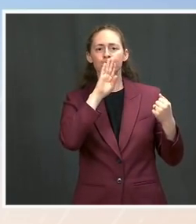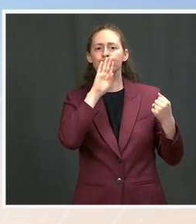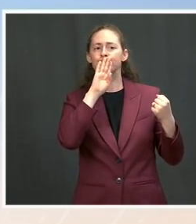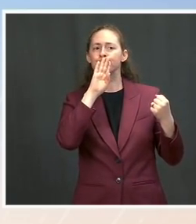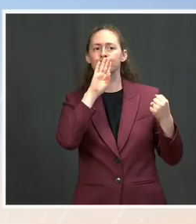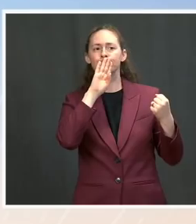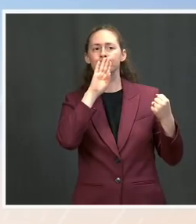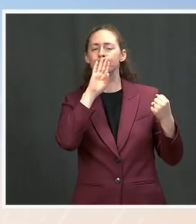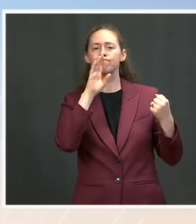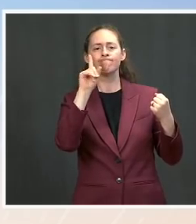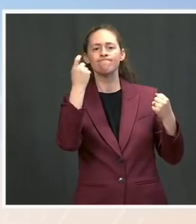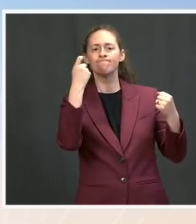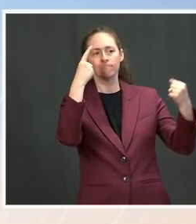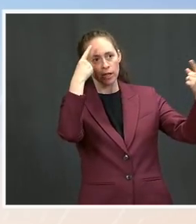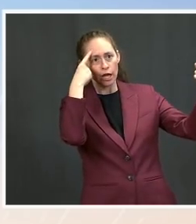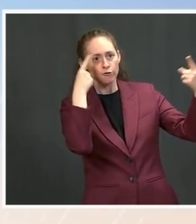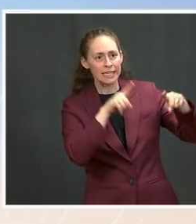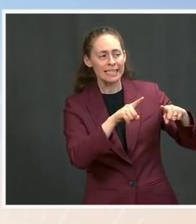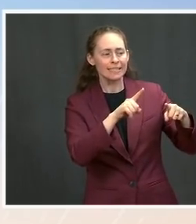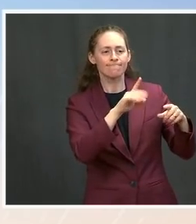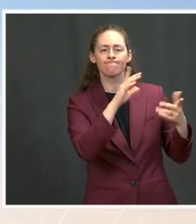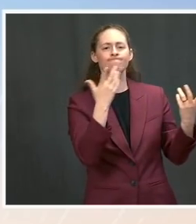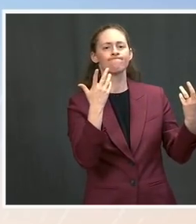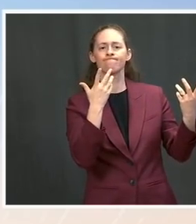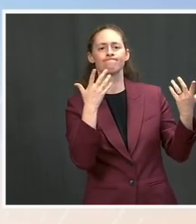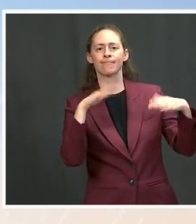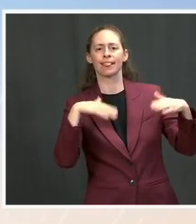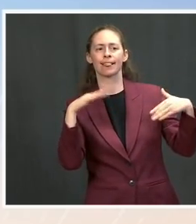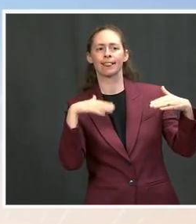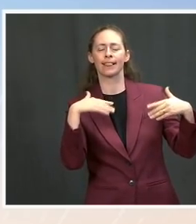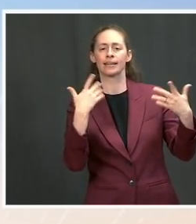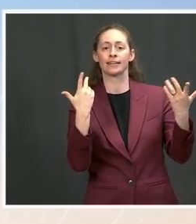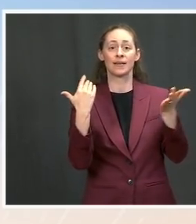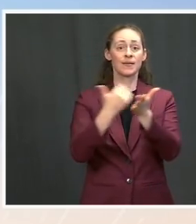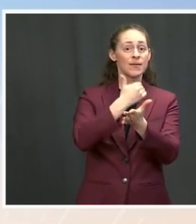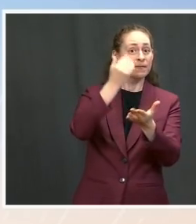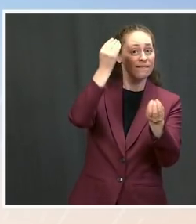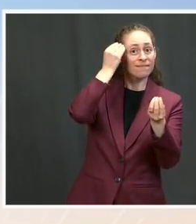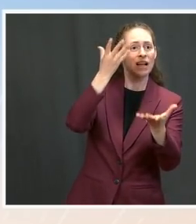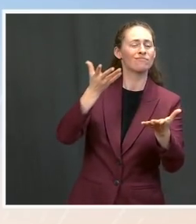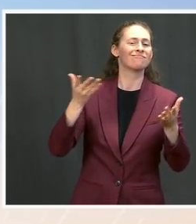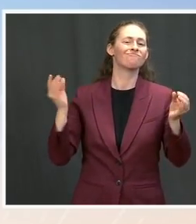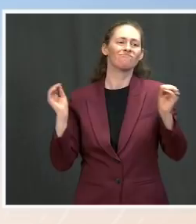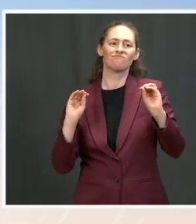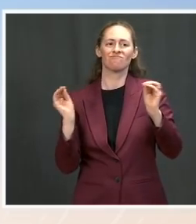but there's no agreement at this time to -- on the release of these four Americans. The Press: And just one final one.